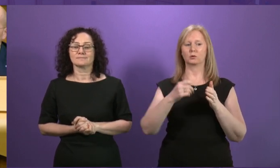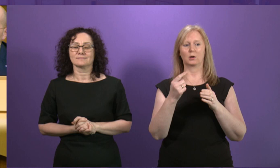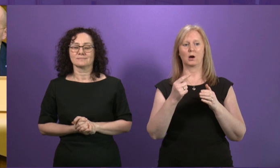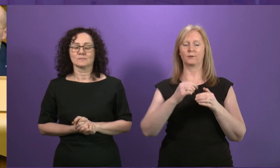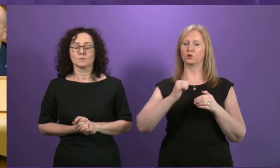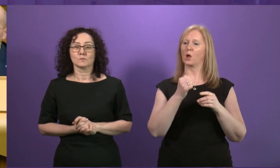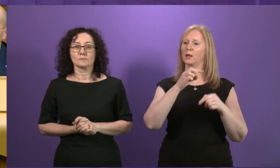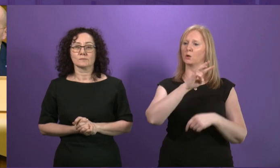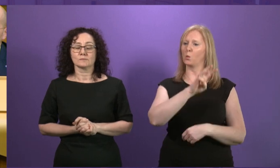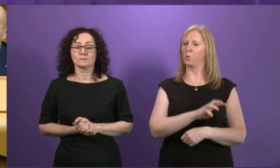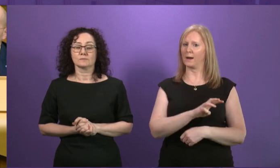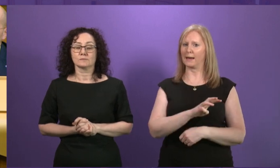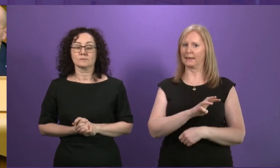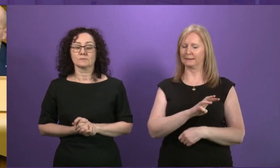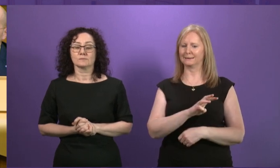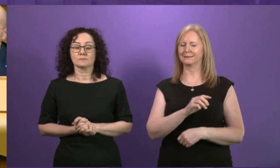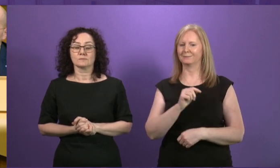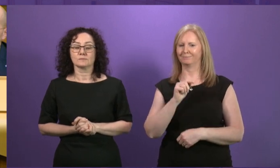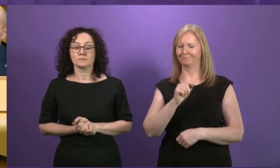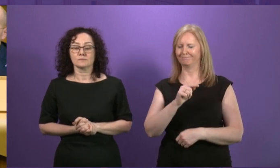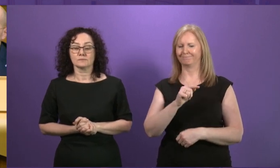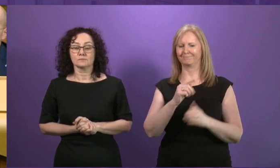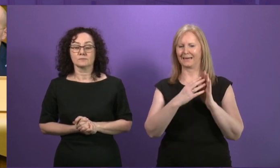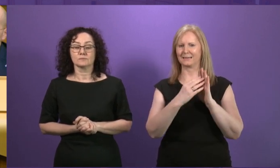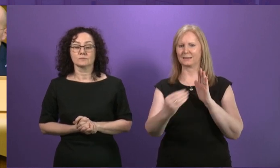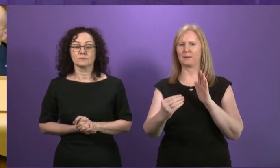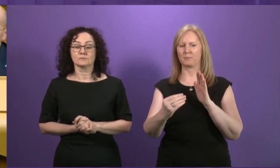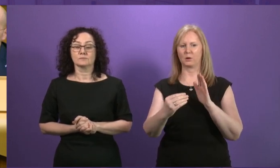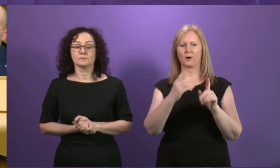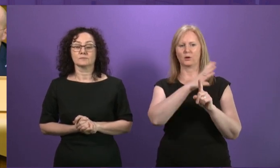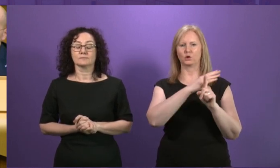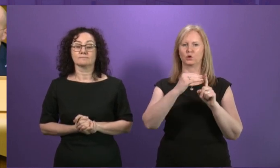Does she agree that it is yet another example of the failing fiasco of Tory Brexit, which